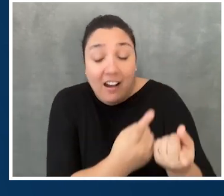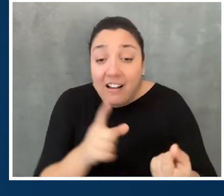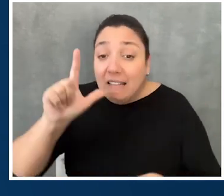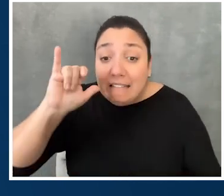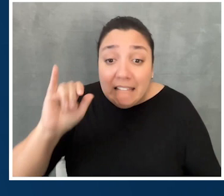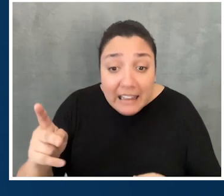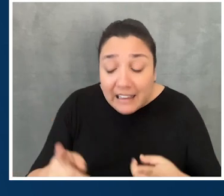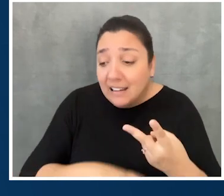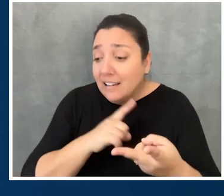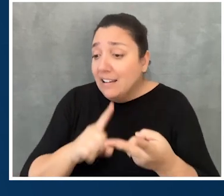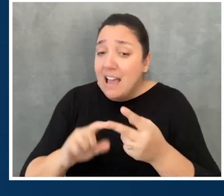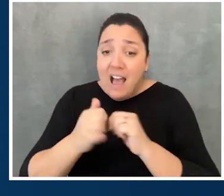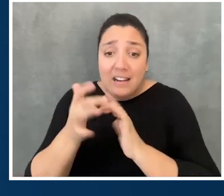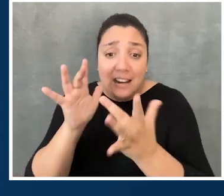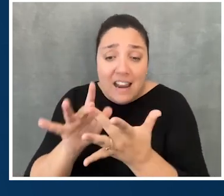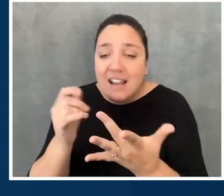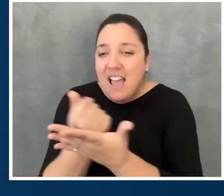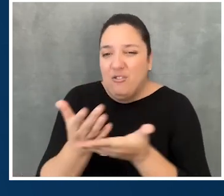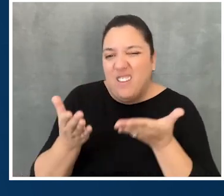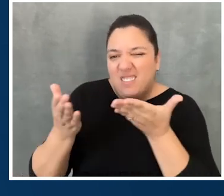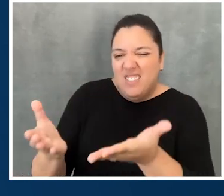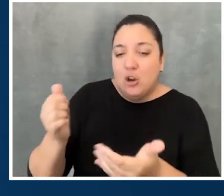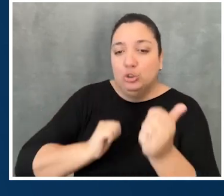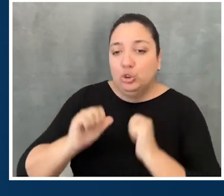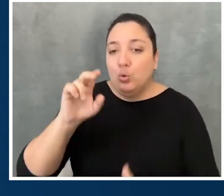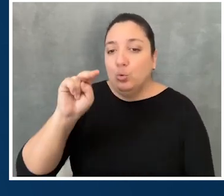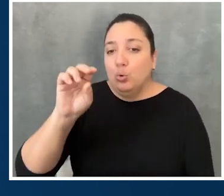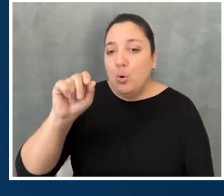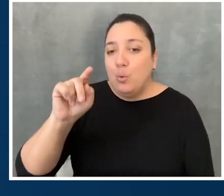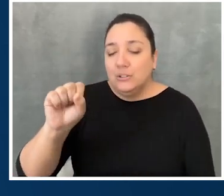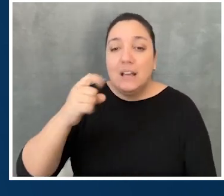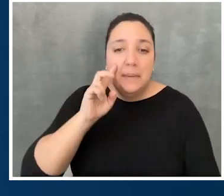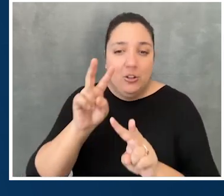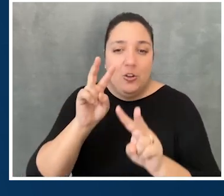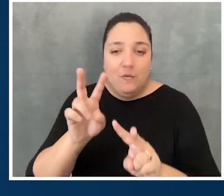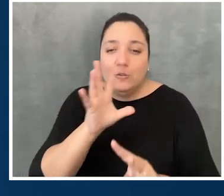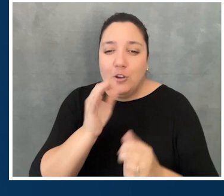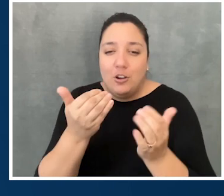the ways to connect with you, will be in our show notes and I really look forward to talking with you again.